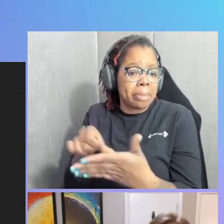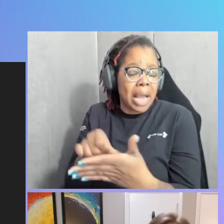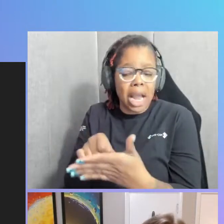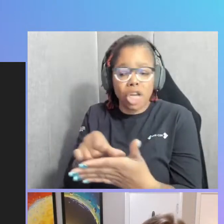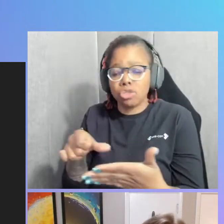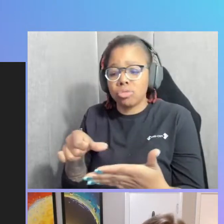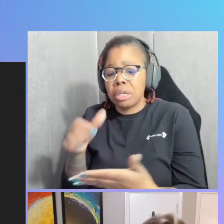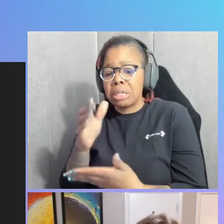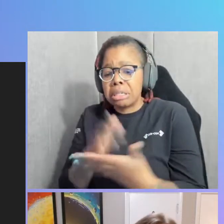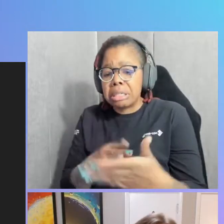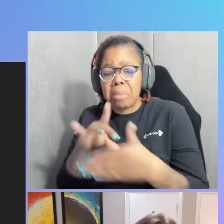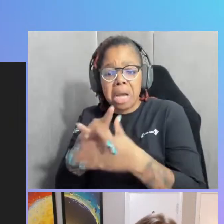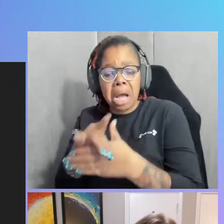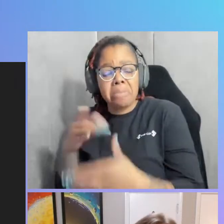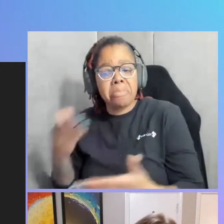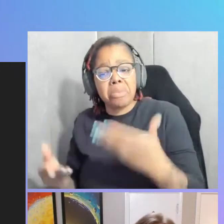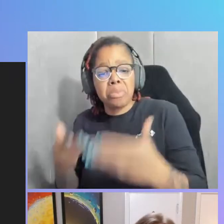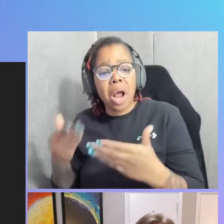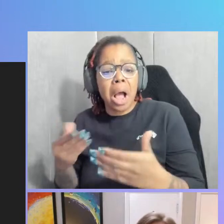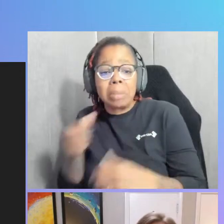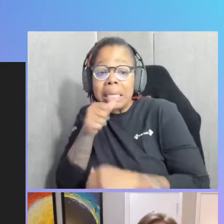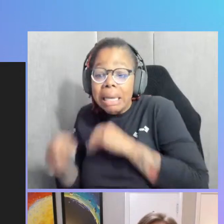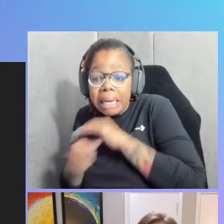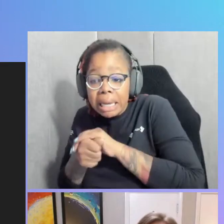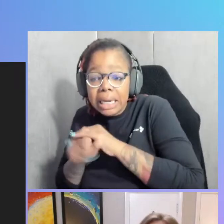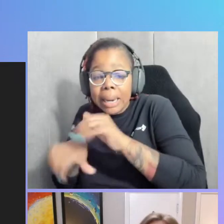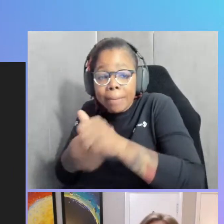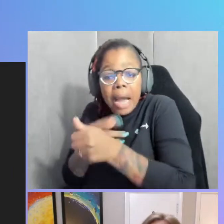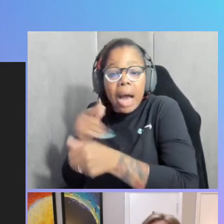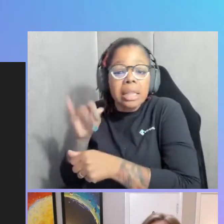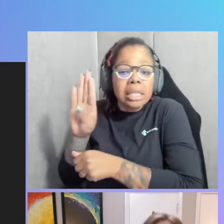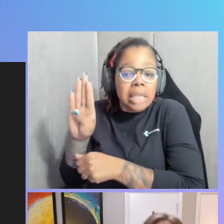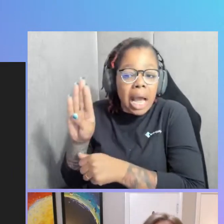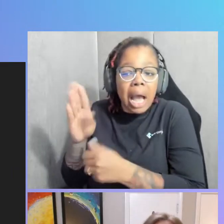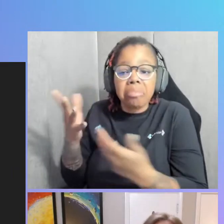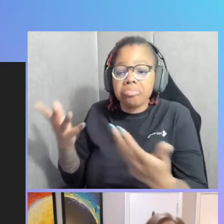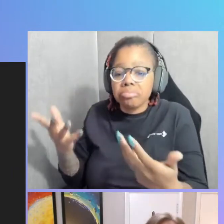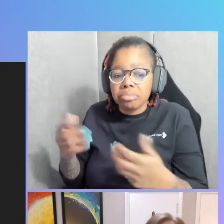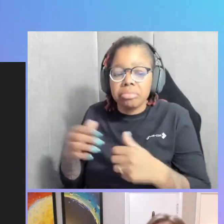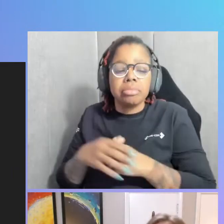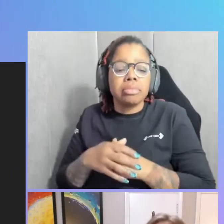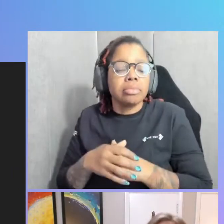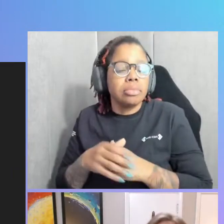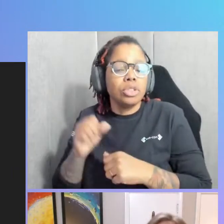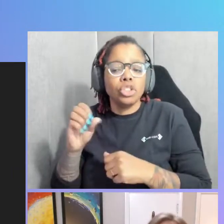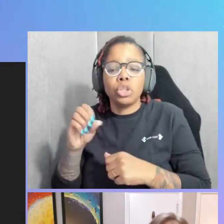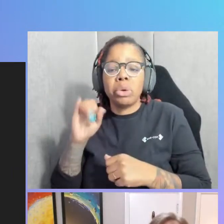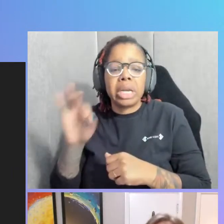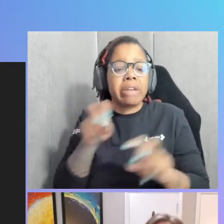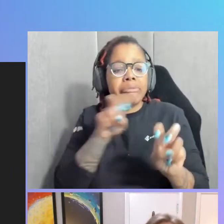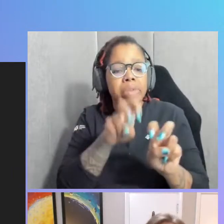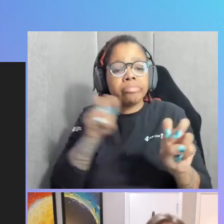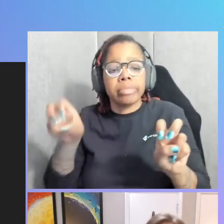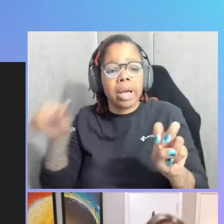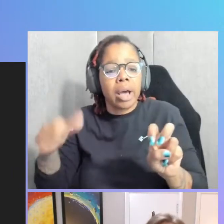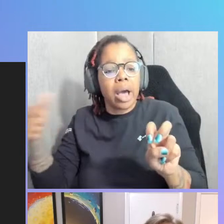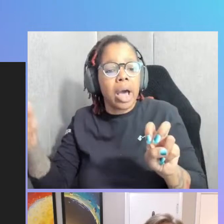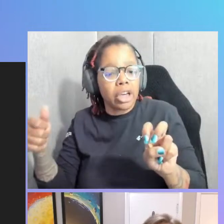currently hidden behind the tabs that aren't selected. So if I navigate to those other related